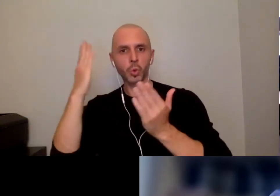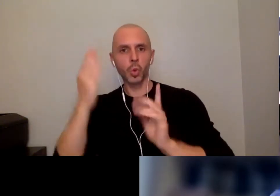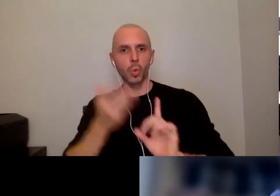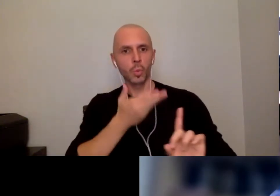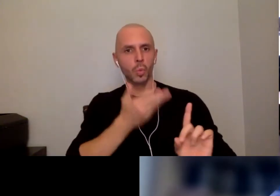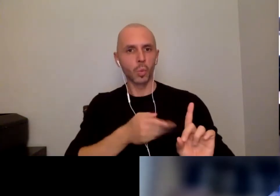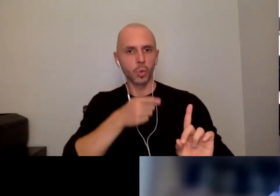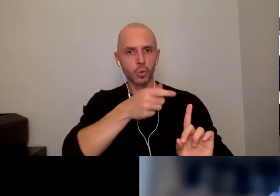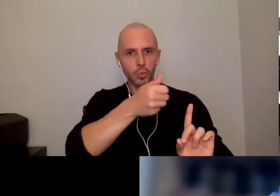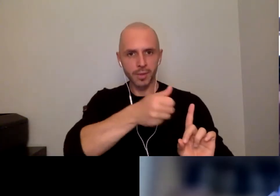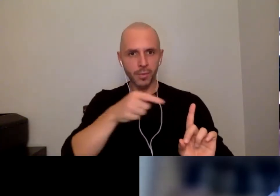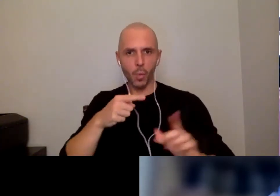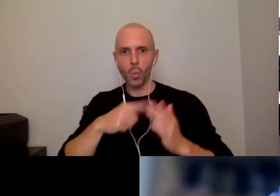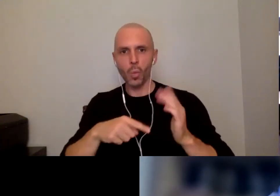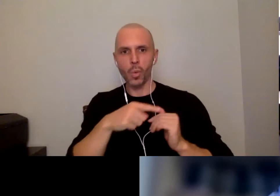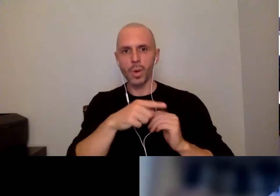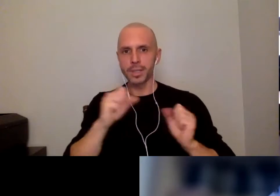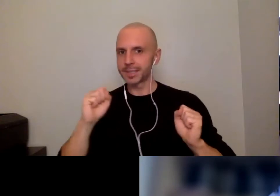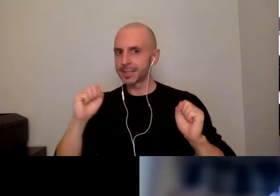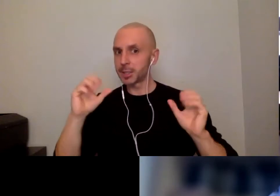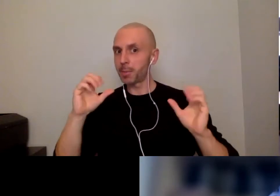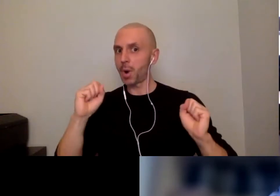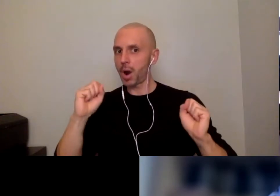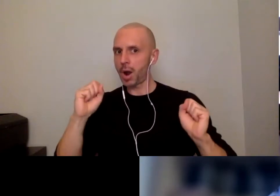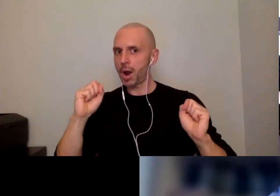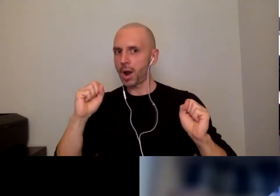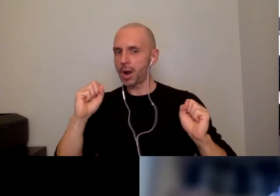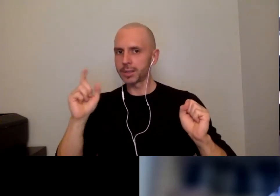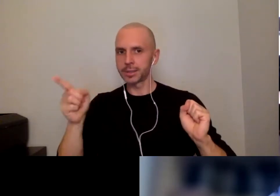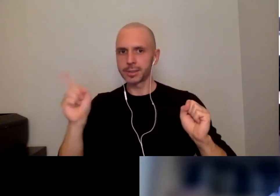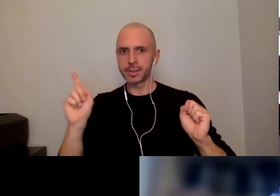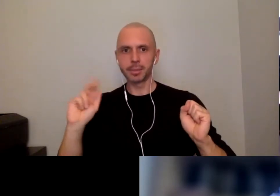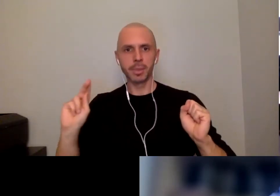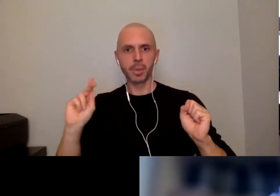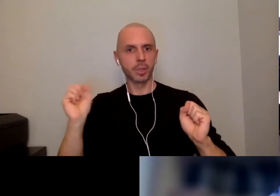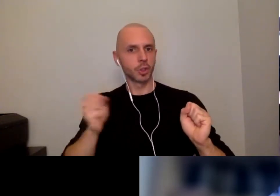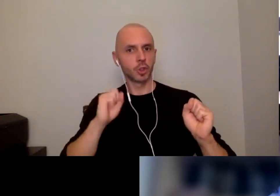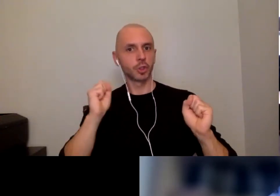wait say that again i was getting sidetracked so is let me find a question again